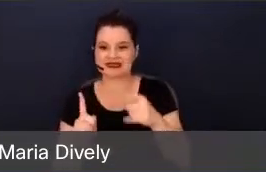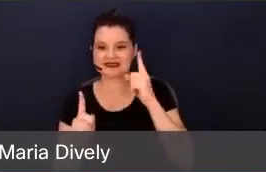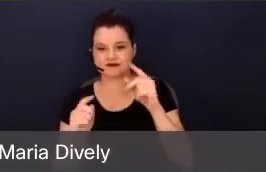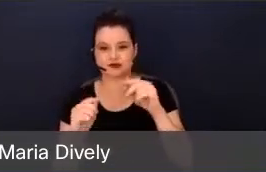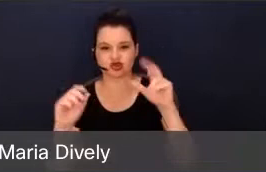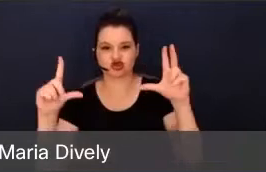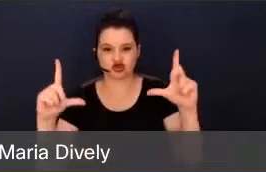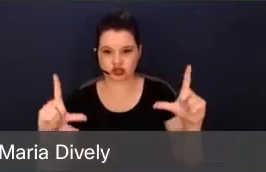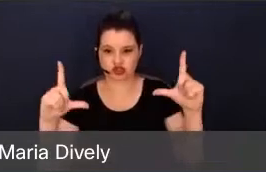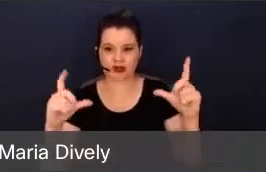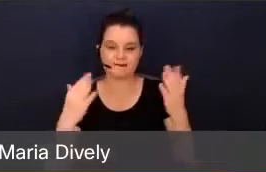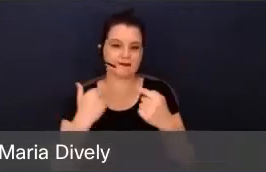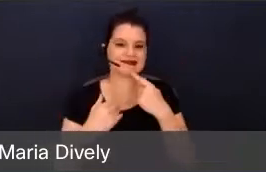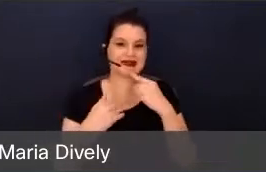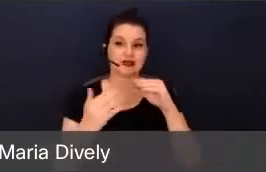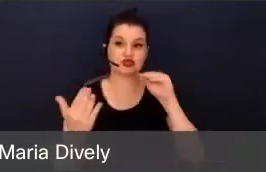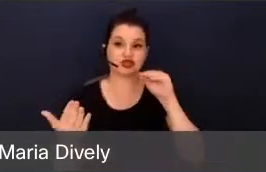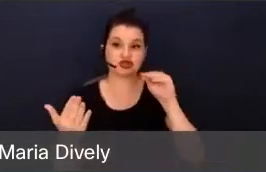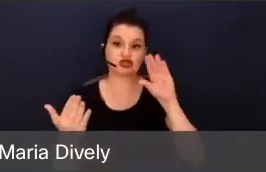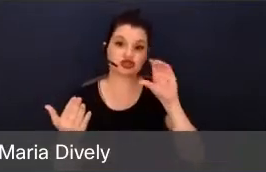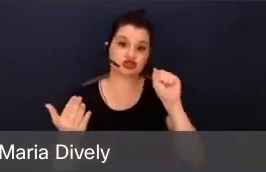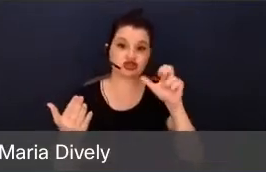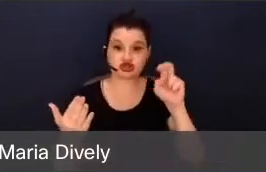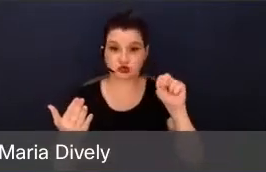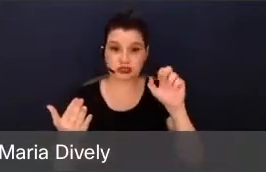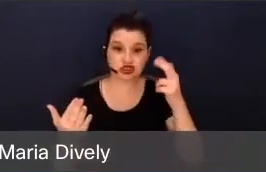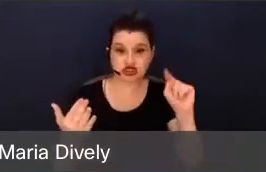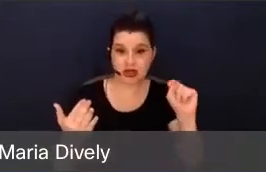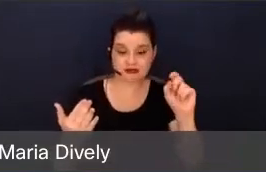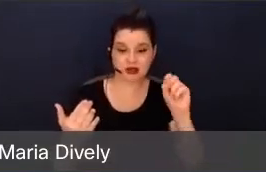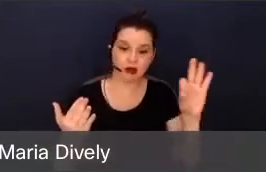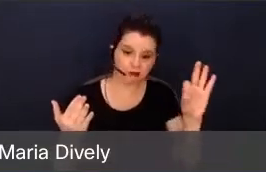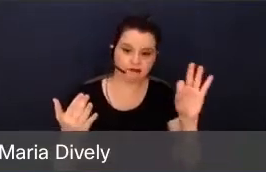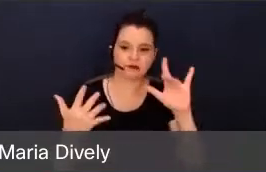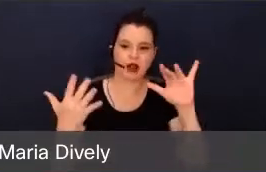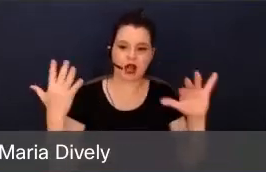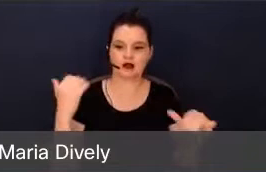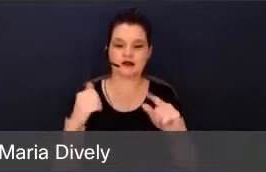in which case I might say a screenshot of. Um, be succinct.